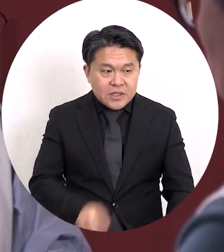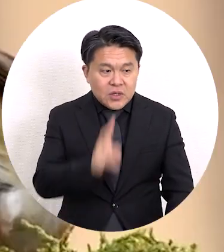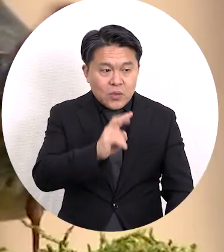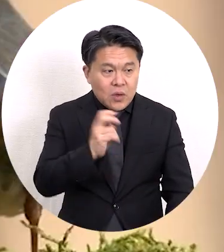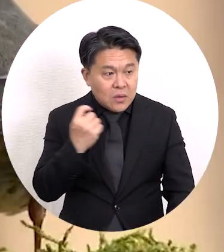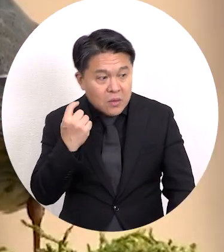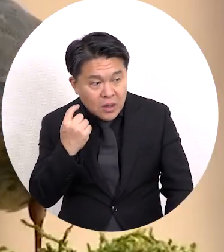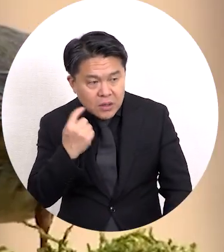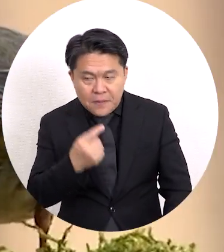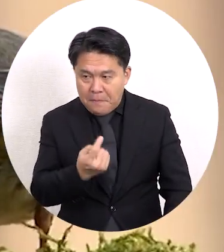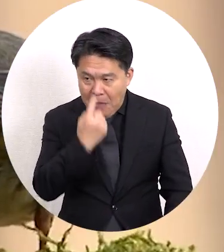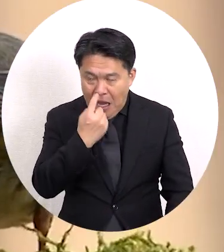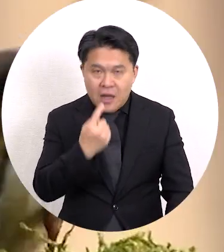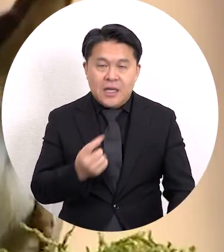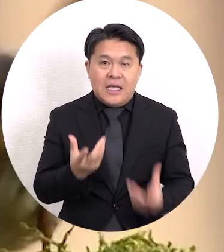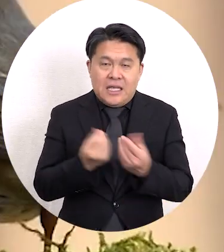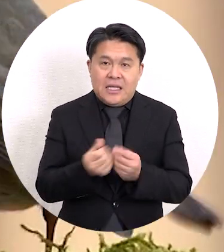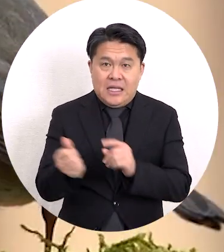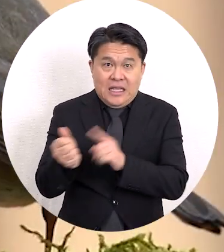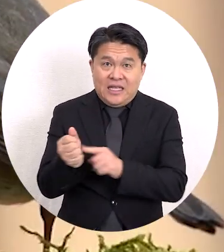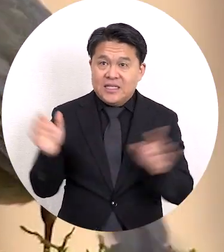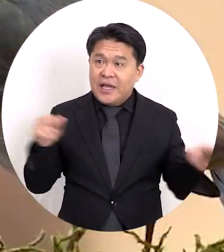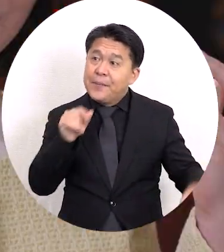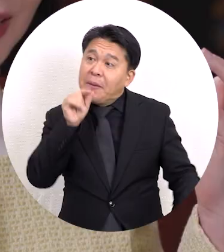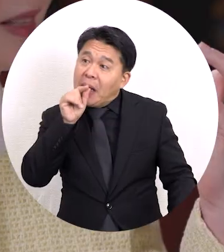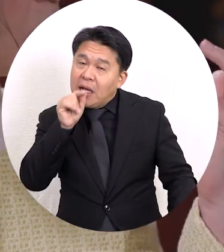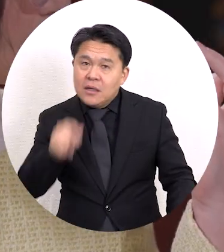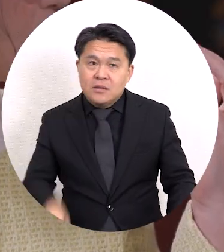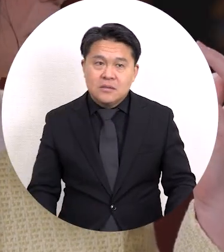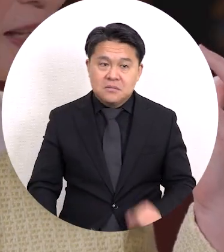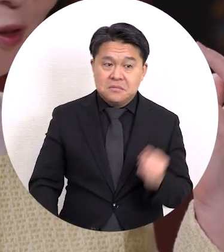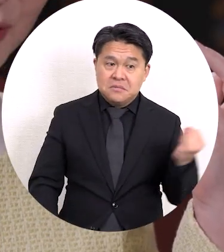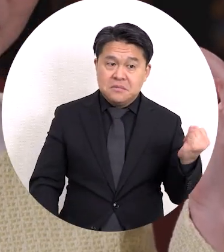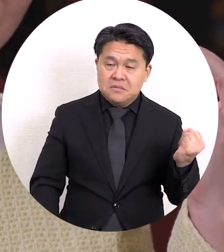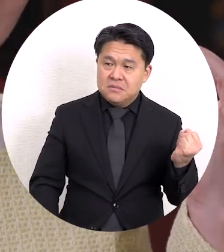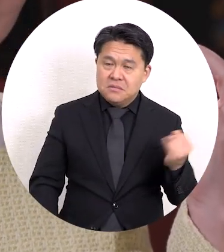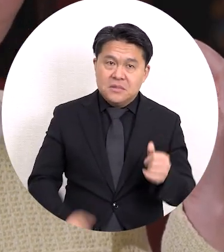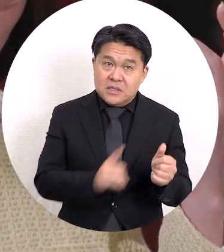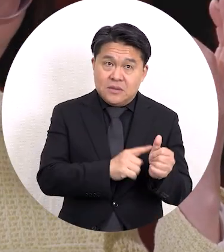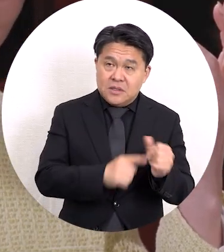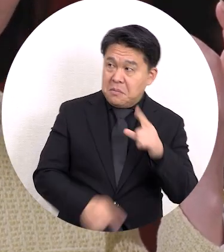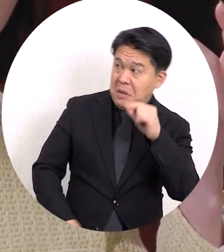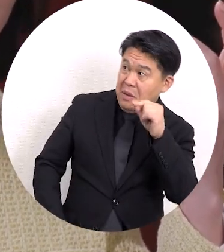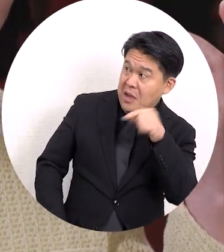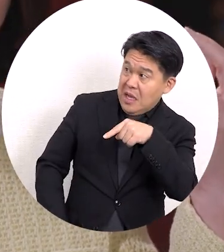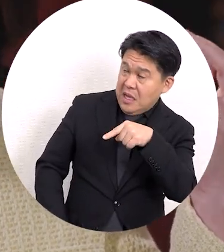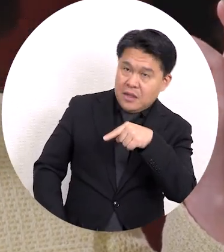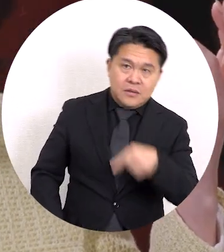For example, when a male bird sings a specific song, another male bird mimics the song,